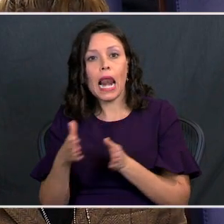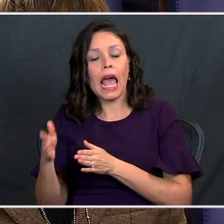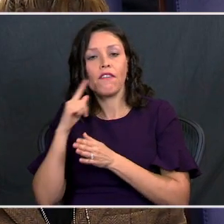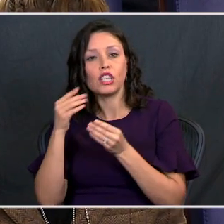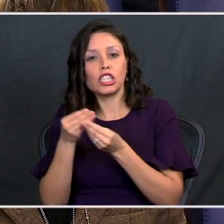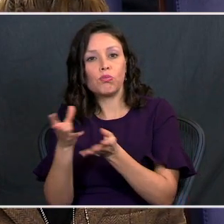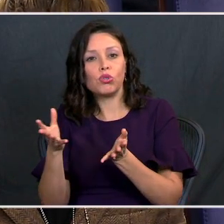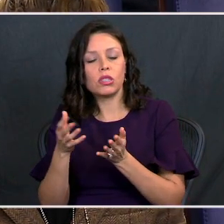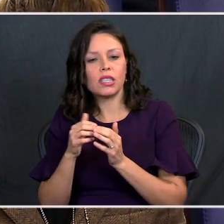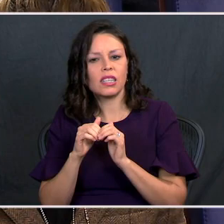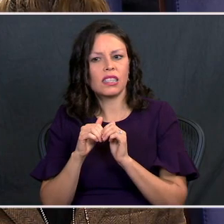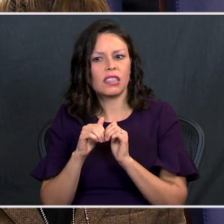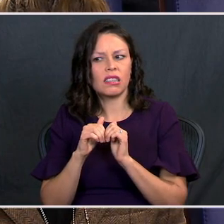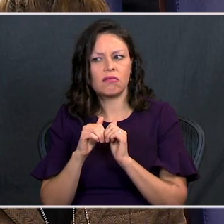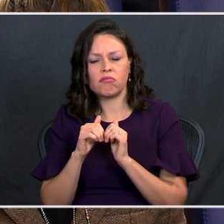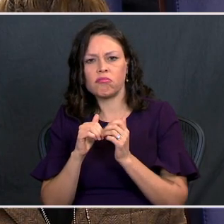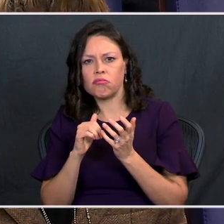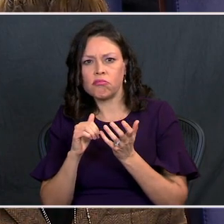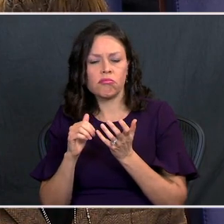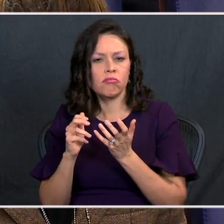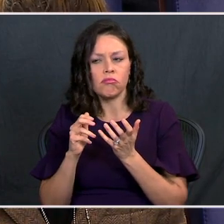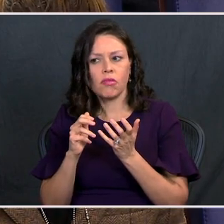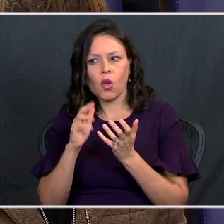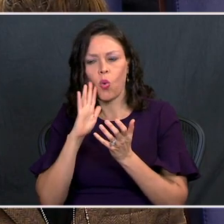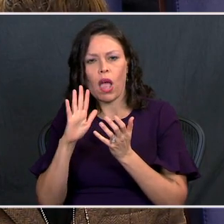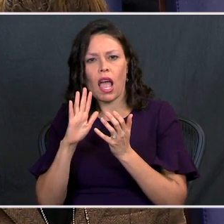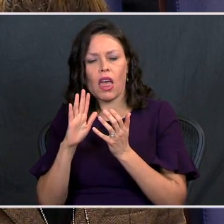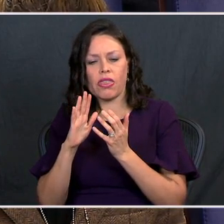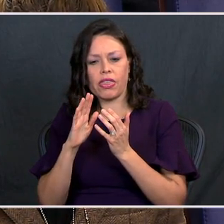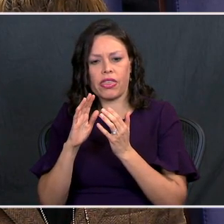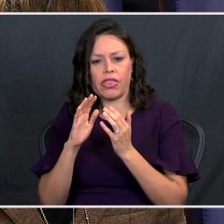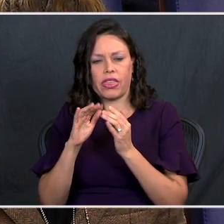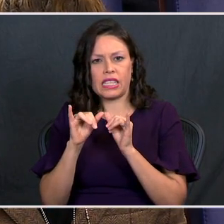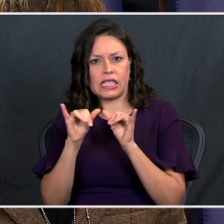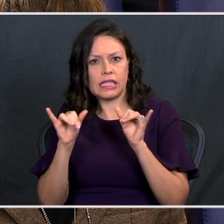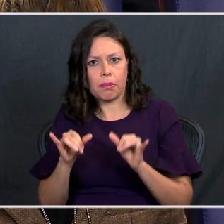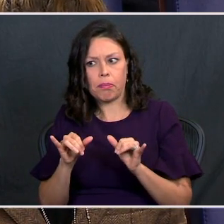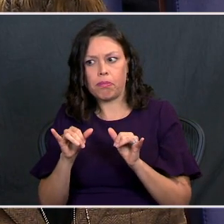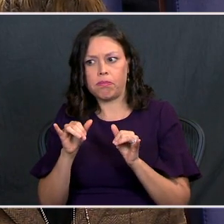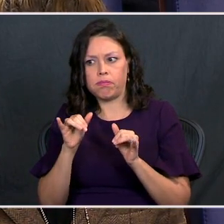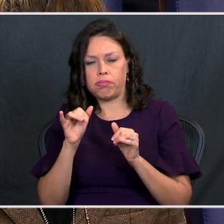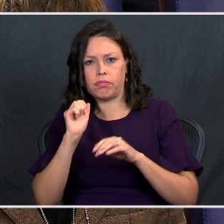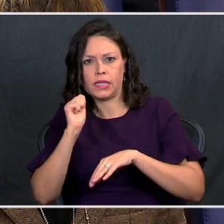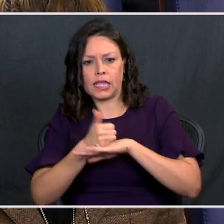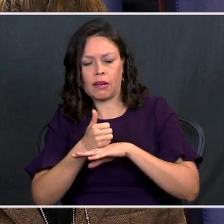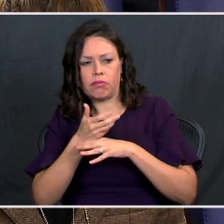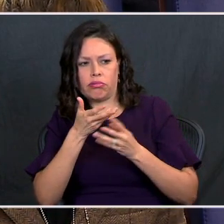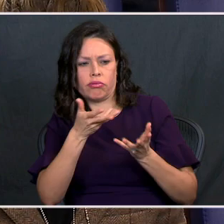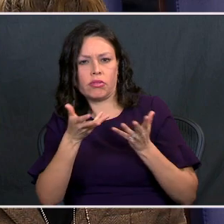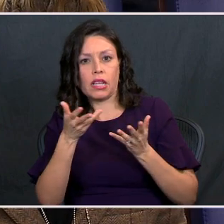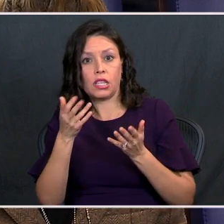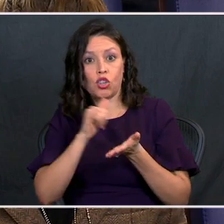how heavily is infrastructure being weighed? In other words, does New York get first dibs